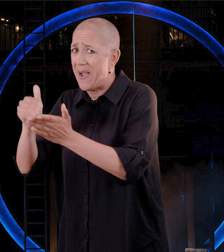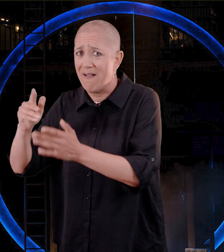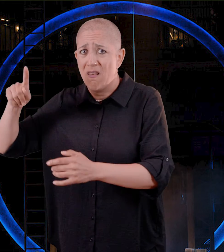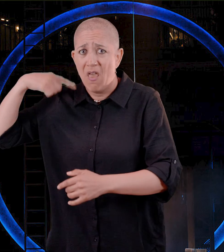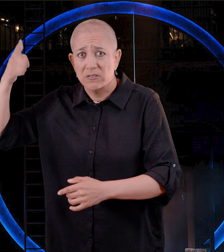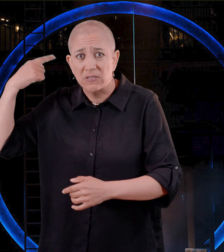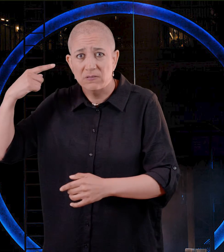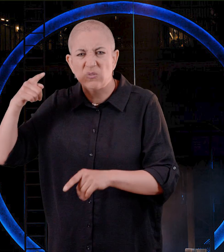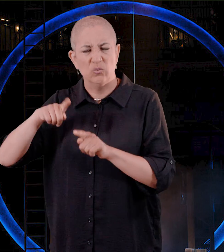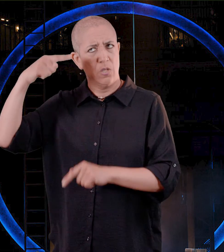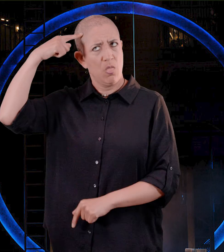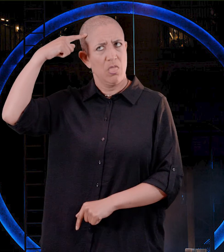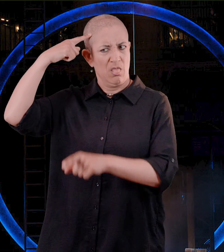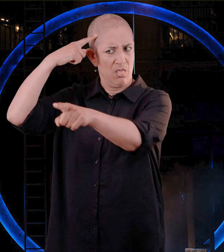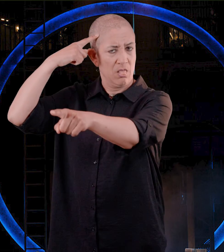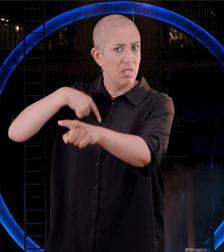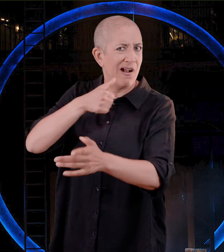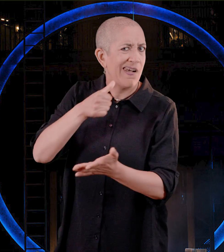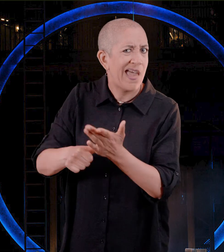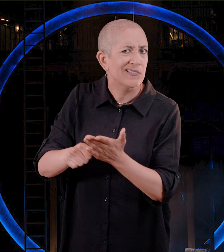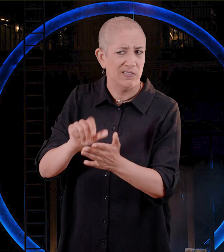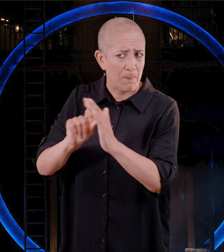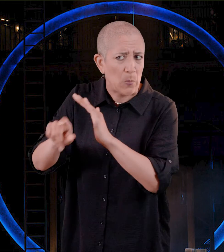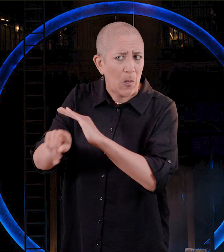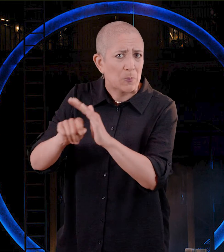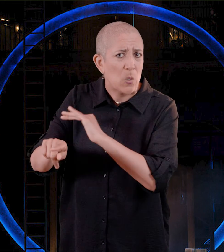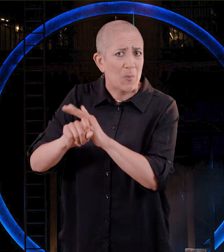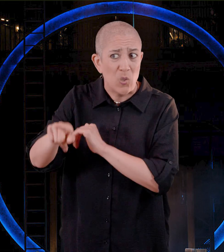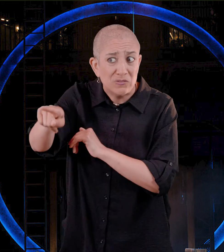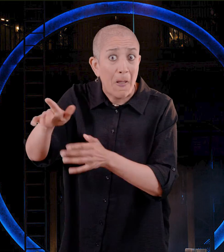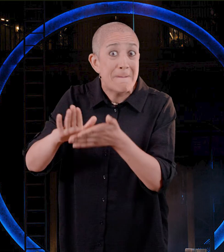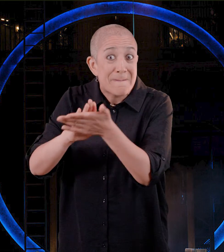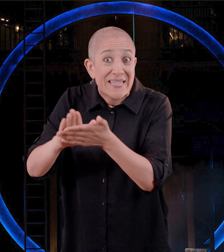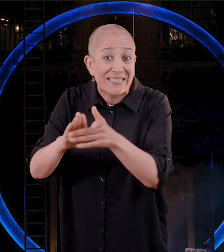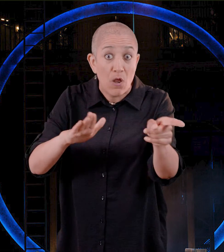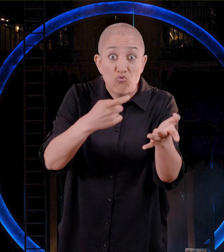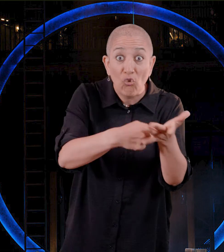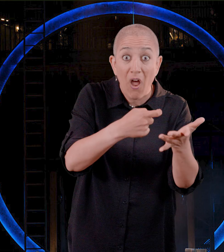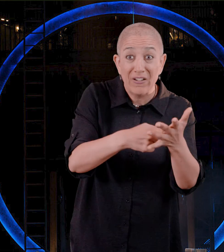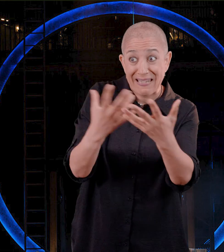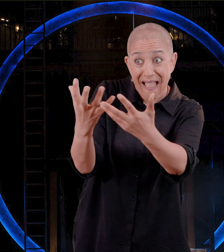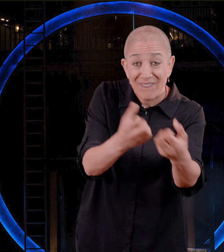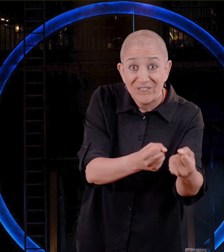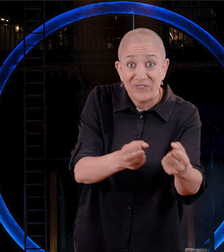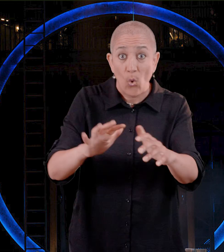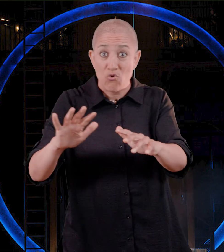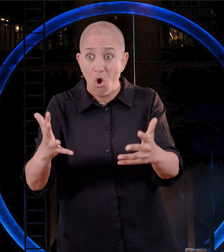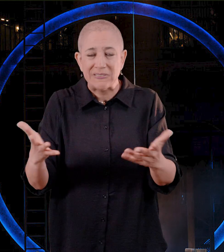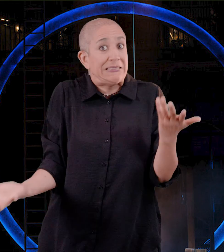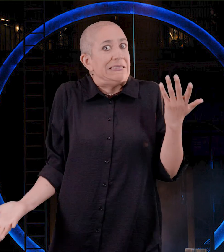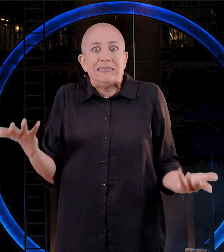He has no idea whether his letters to Rani have ever reached her.